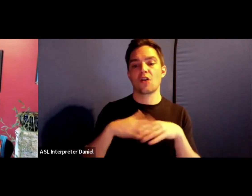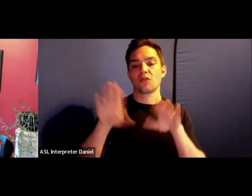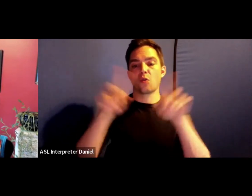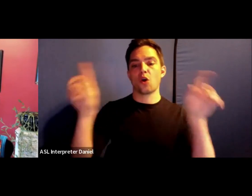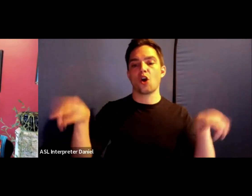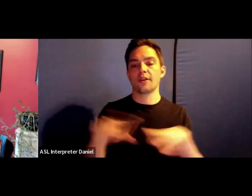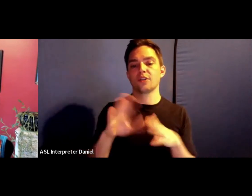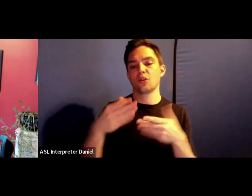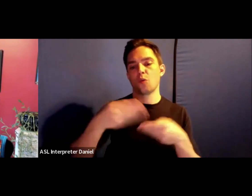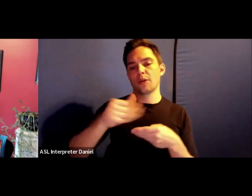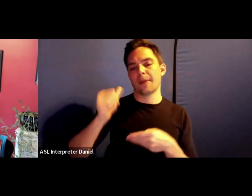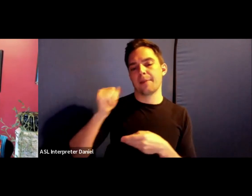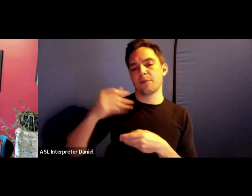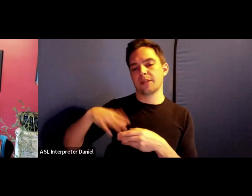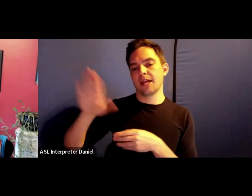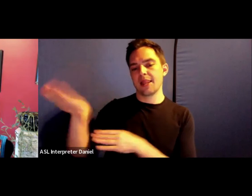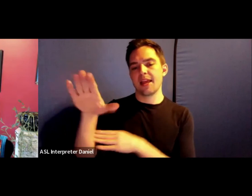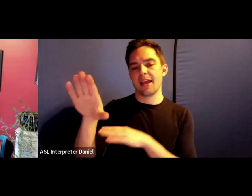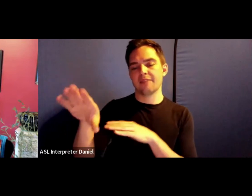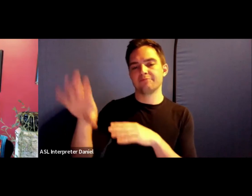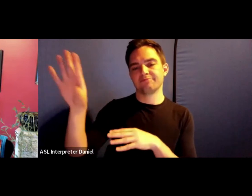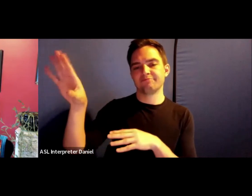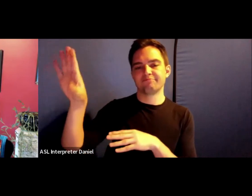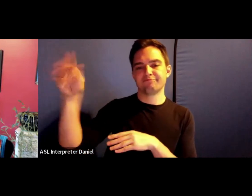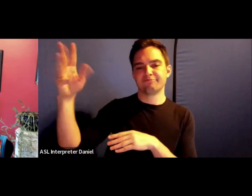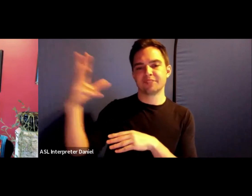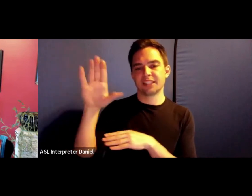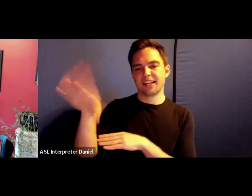behind me with the late afternoon sun shining in. I